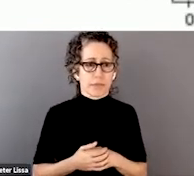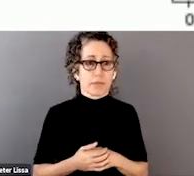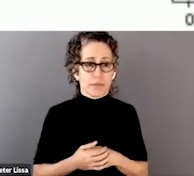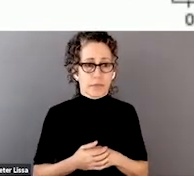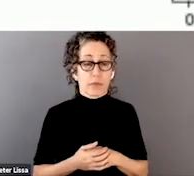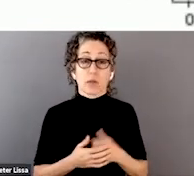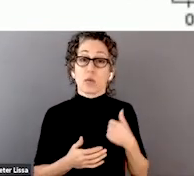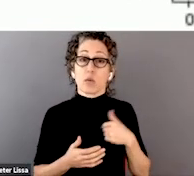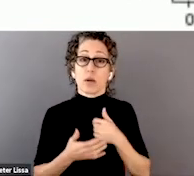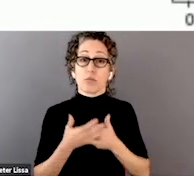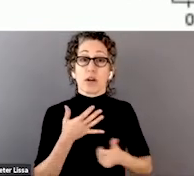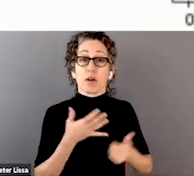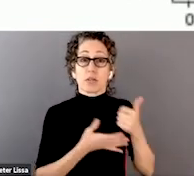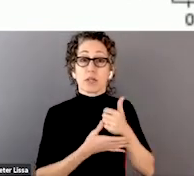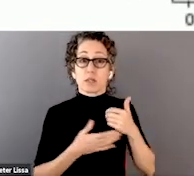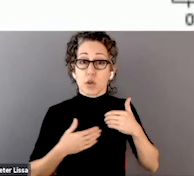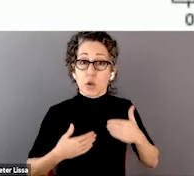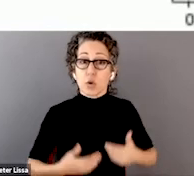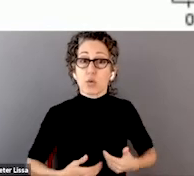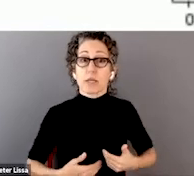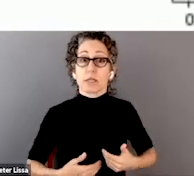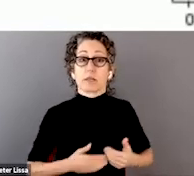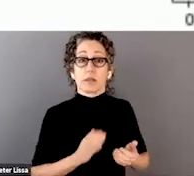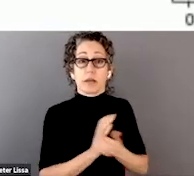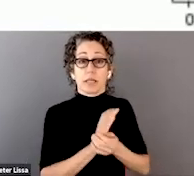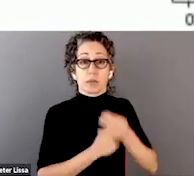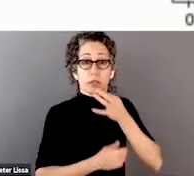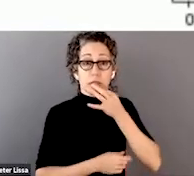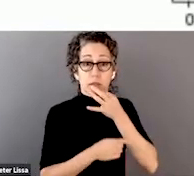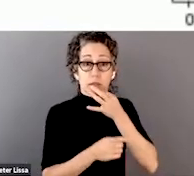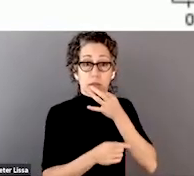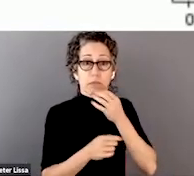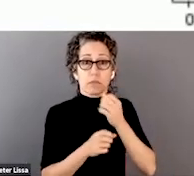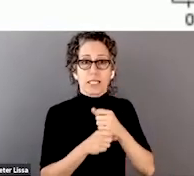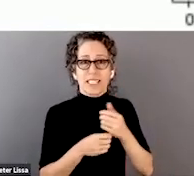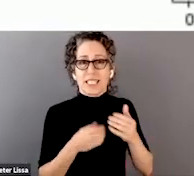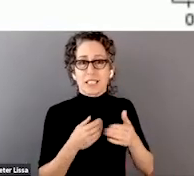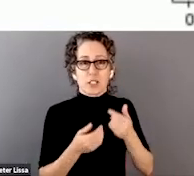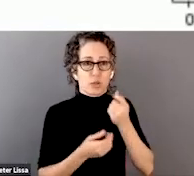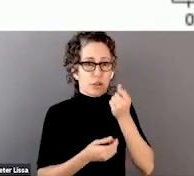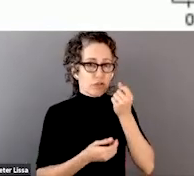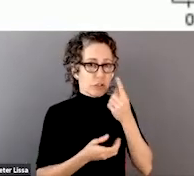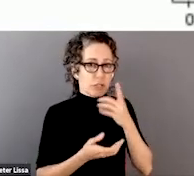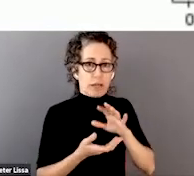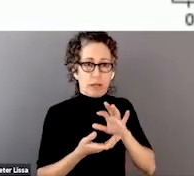to make decisions that are easy to interpret and understand. On the left, we show a lot of the accuracy